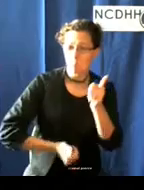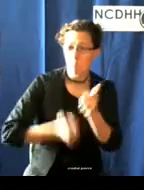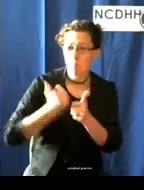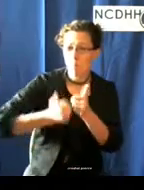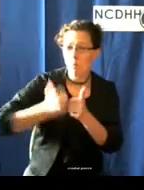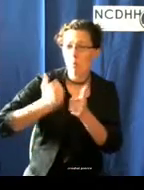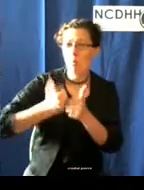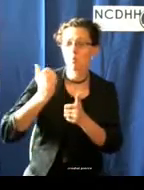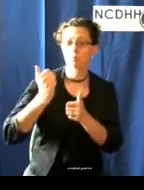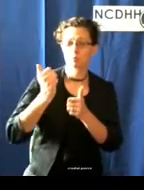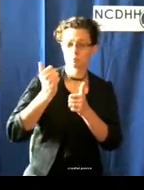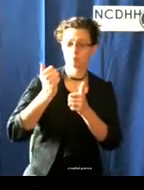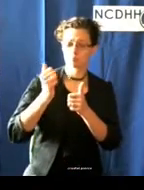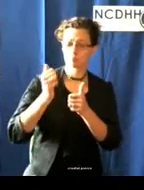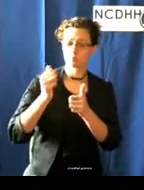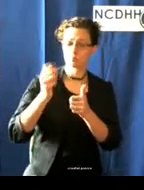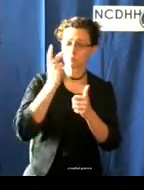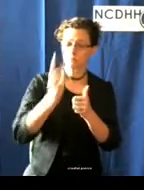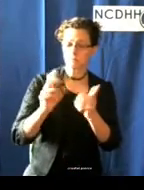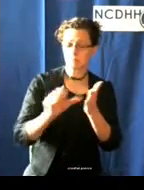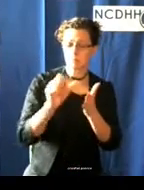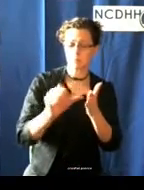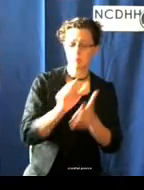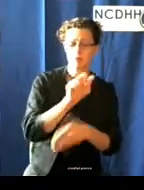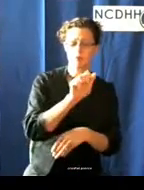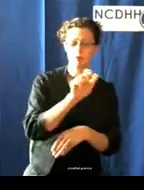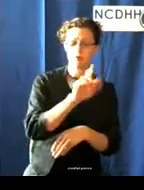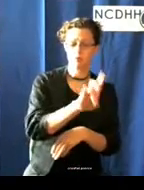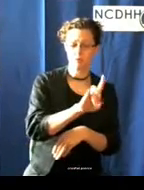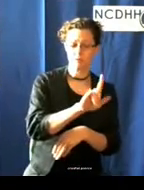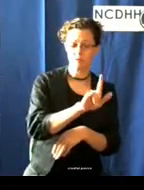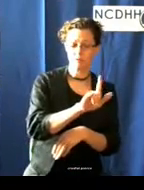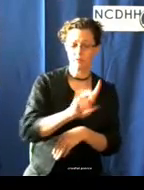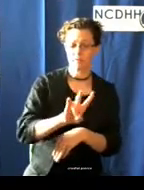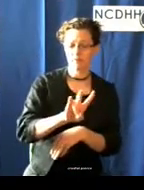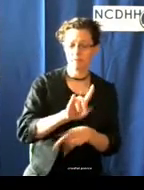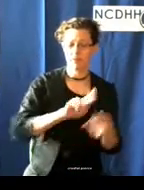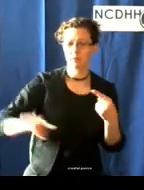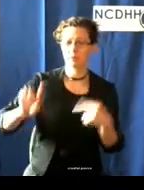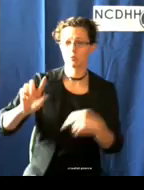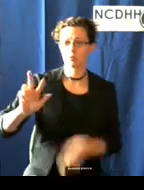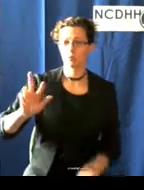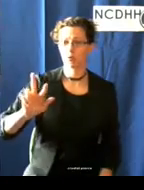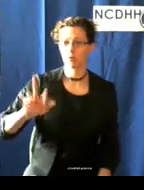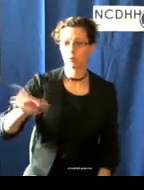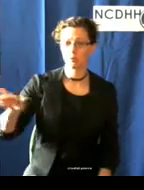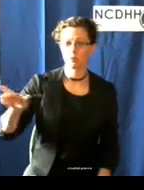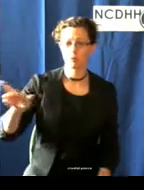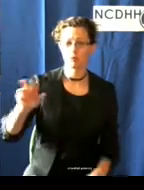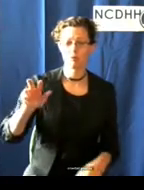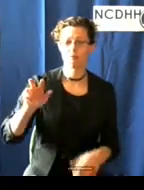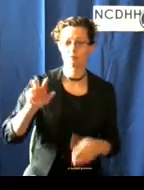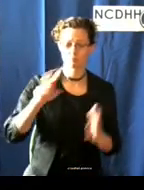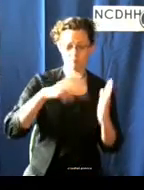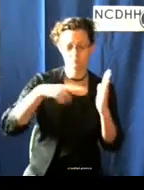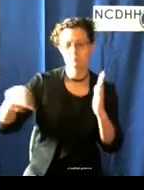ON PAGES 27 THROUGH 33 IN THE ADVOCACY HANDBOOK